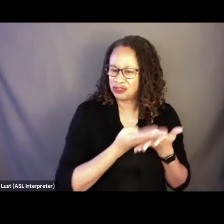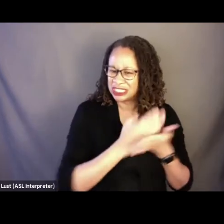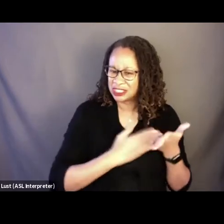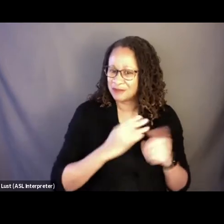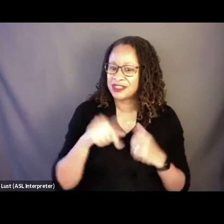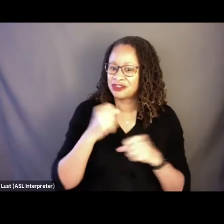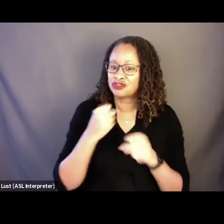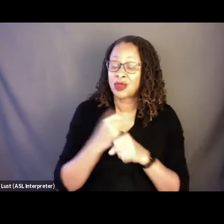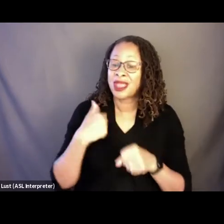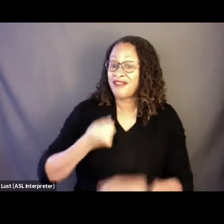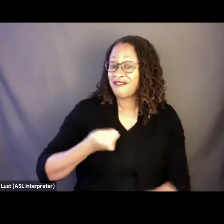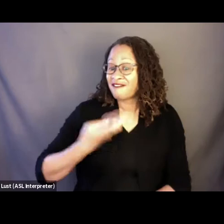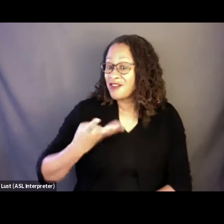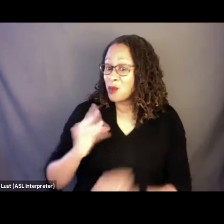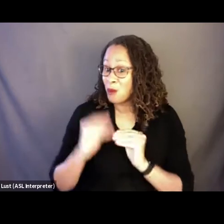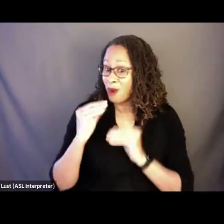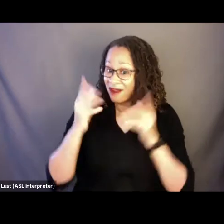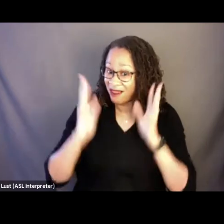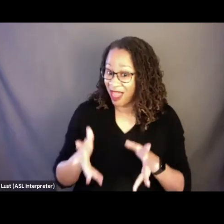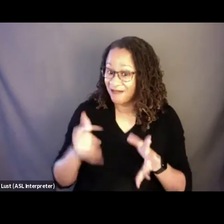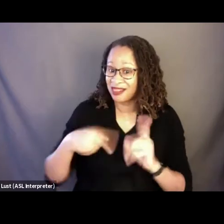We have a few more left this month in January.